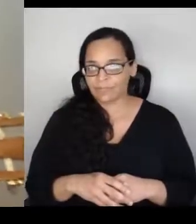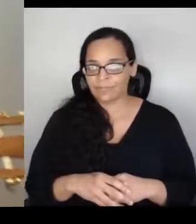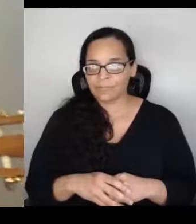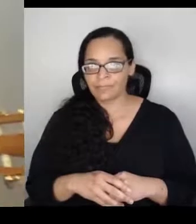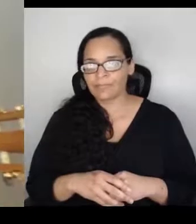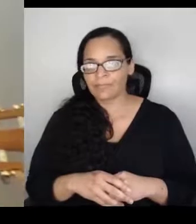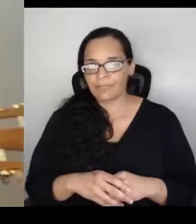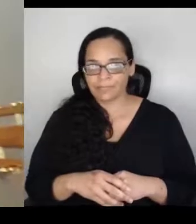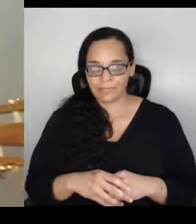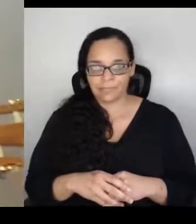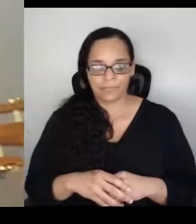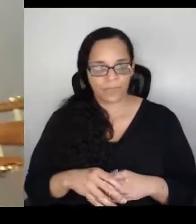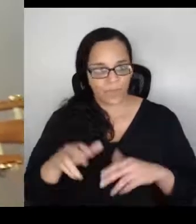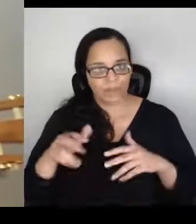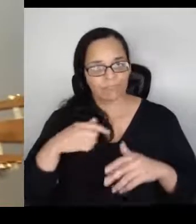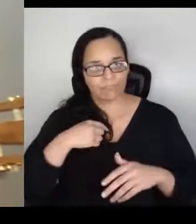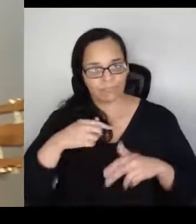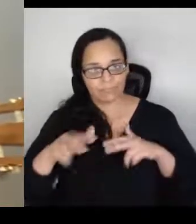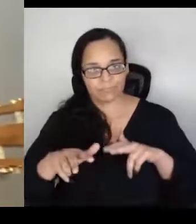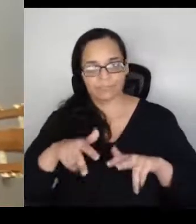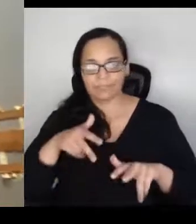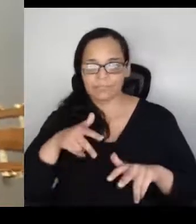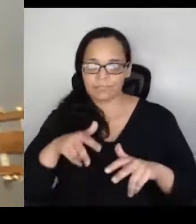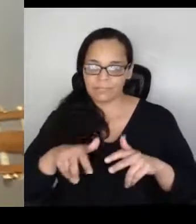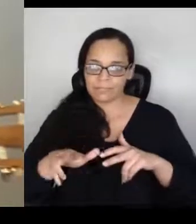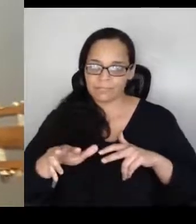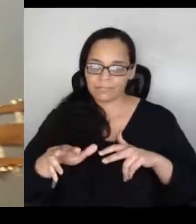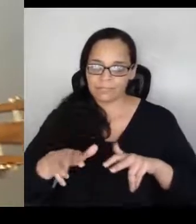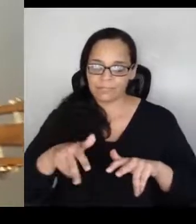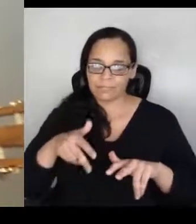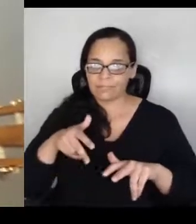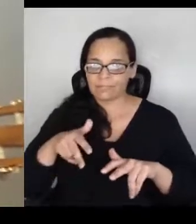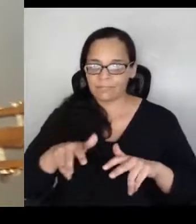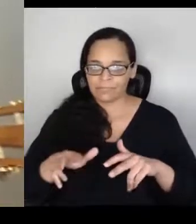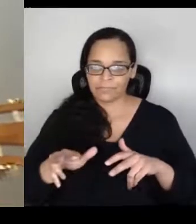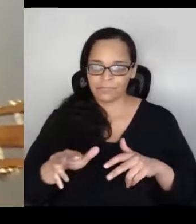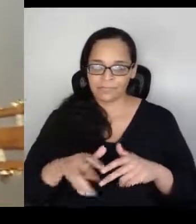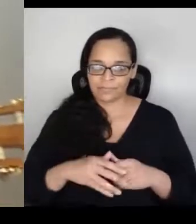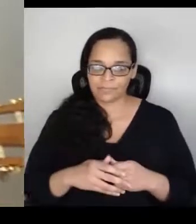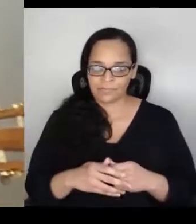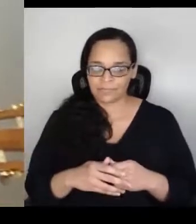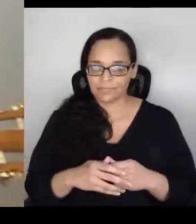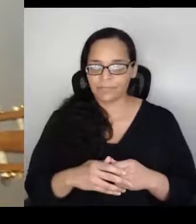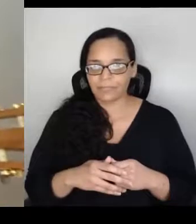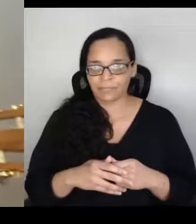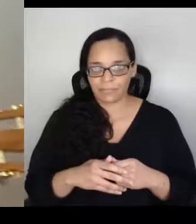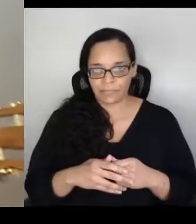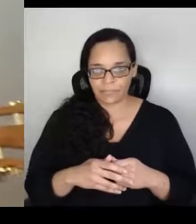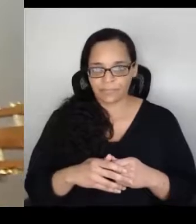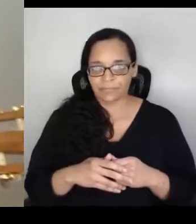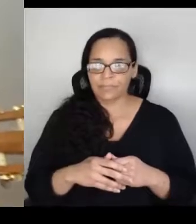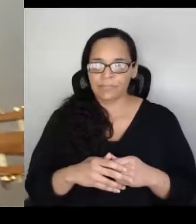Voy caminando Oh ooh ooh